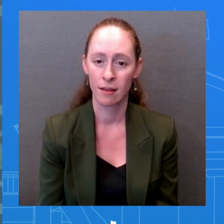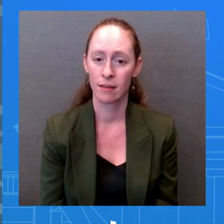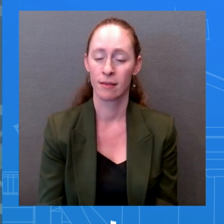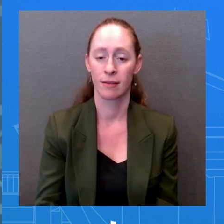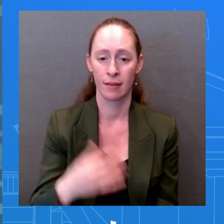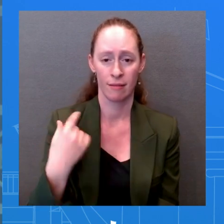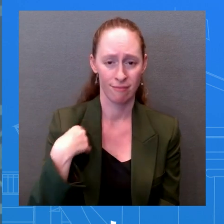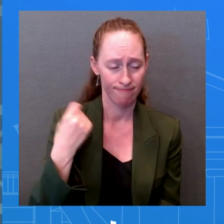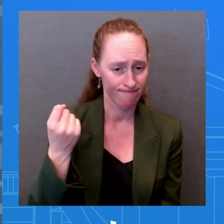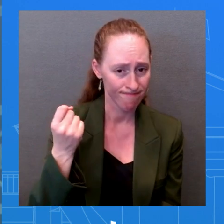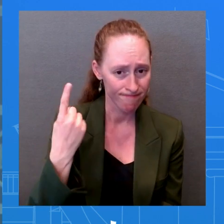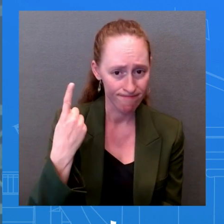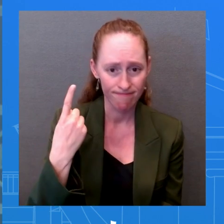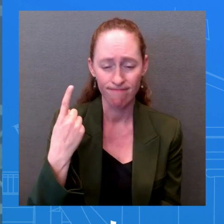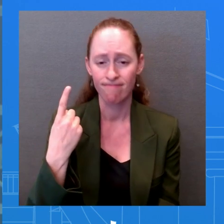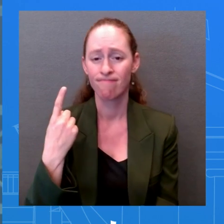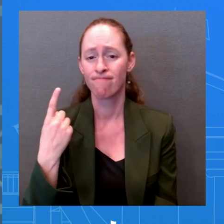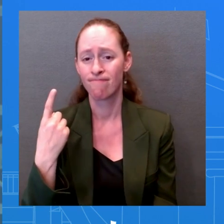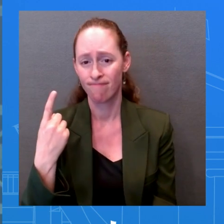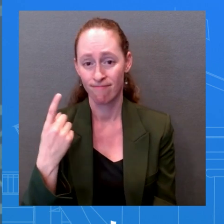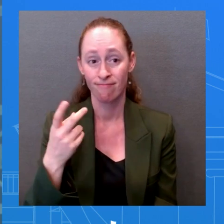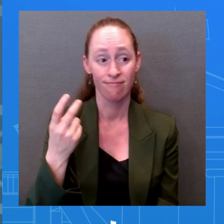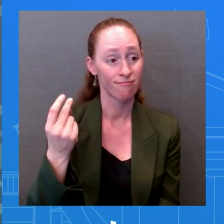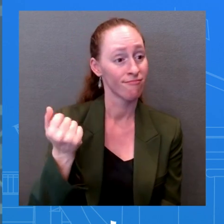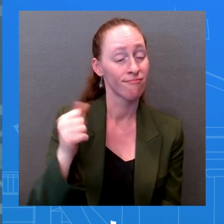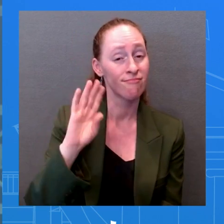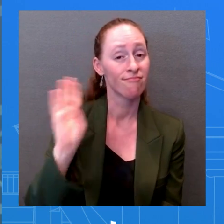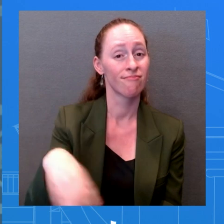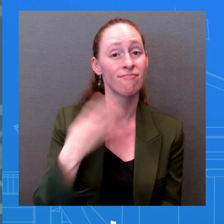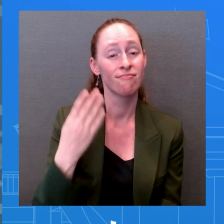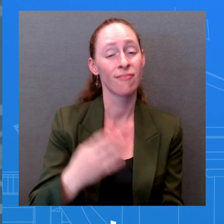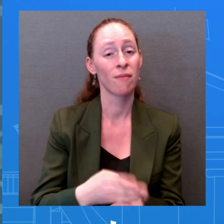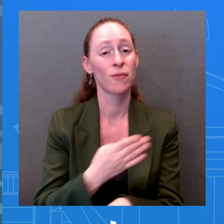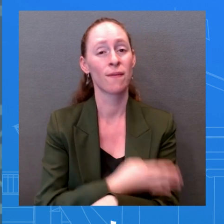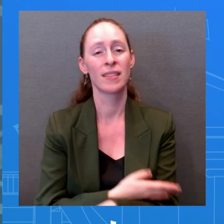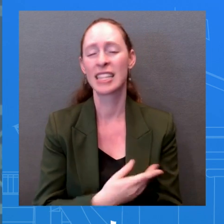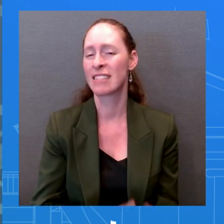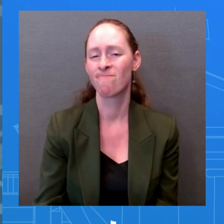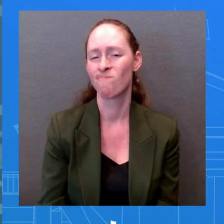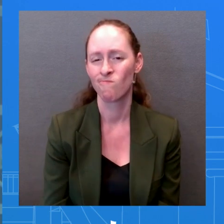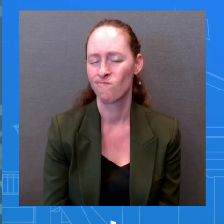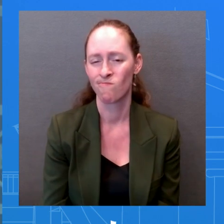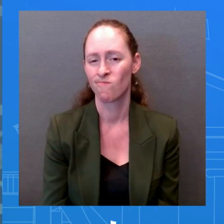This is an immigration system that is fundamentally broken, and it's going to take some time.